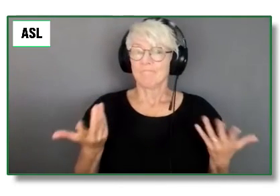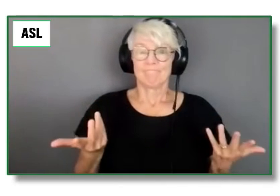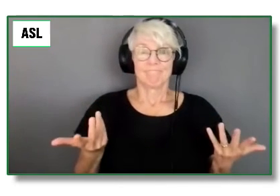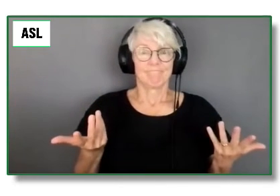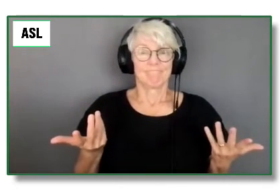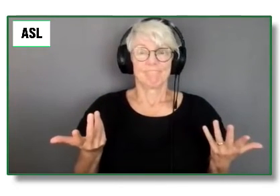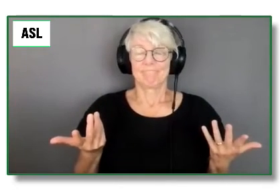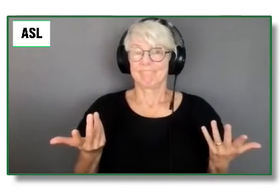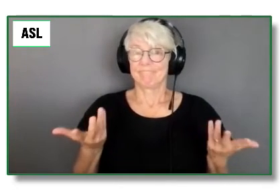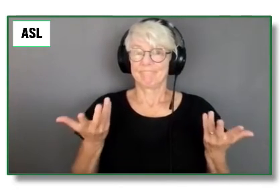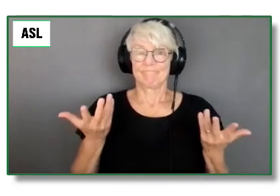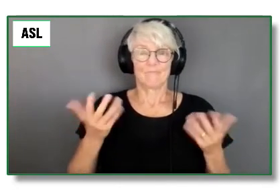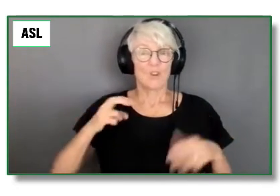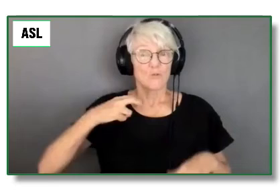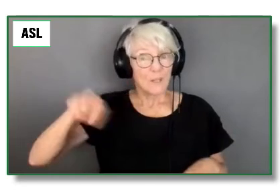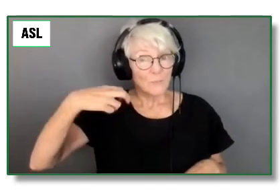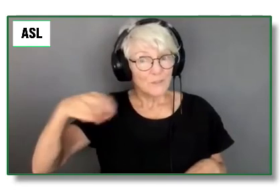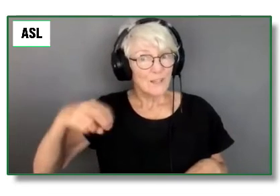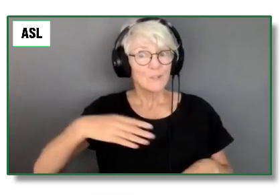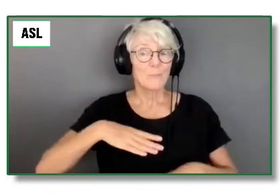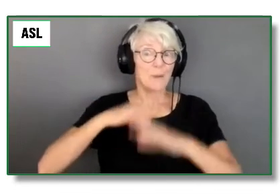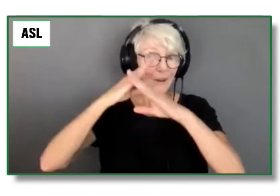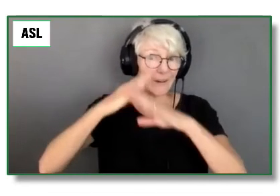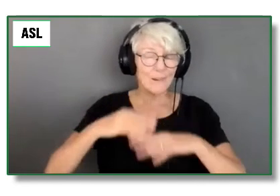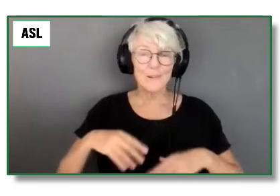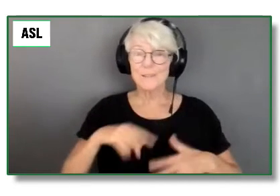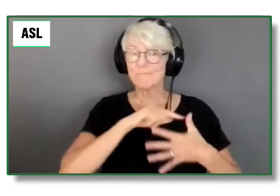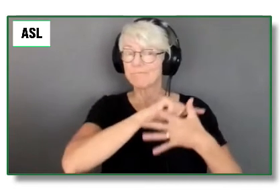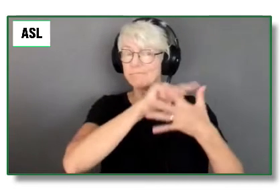transportation these are all things that are going to be coming up in our panel